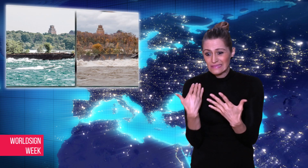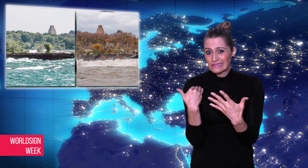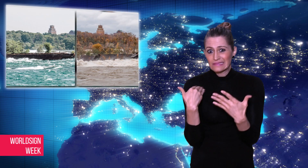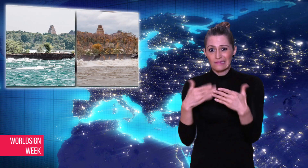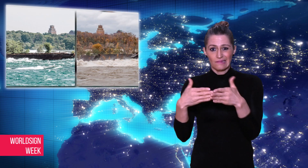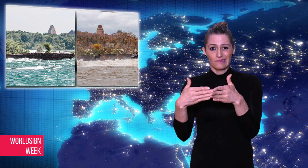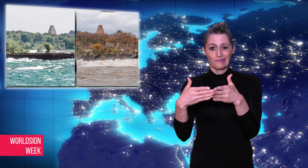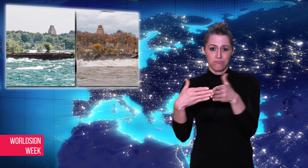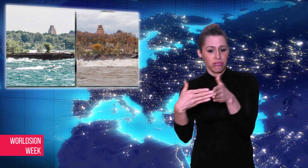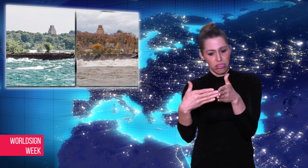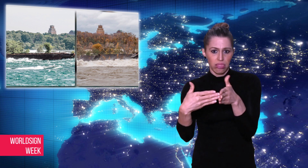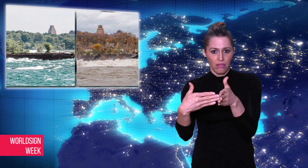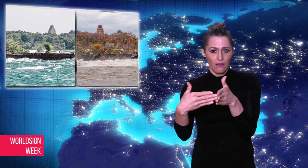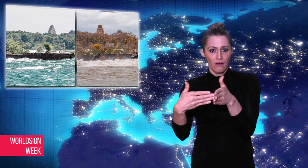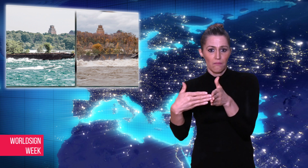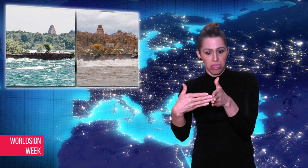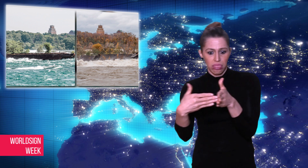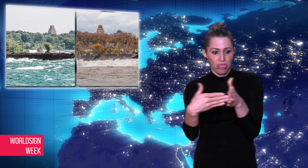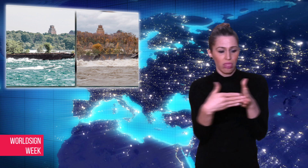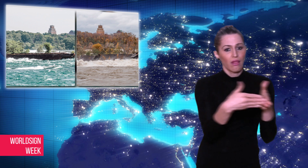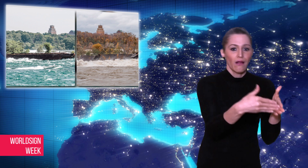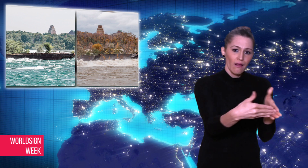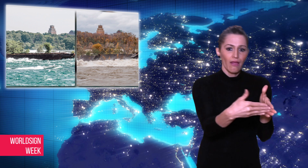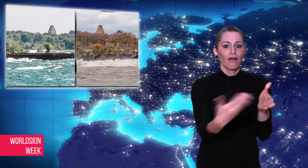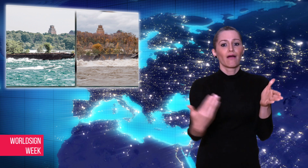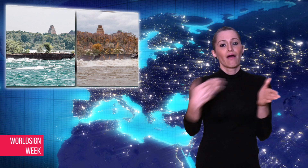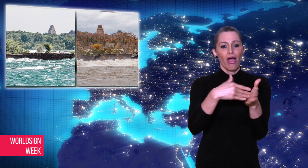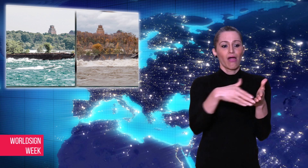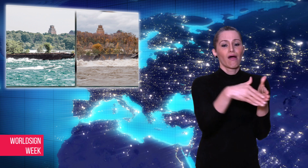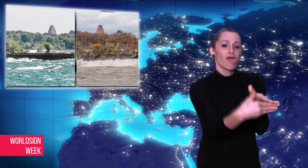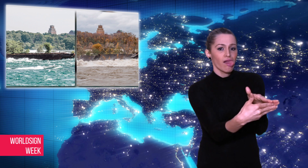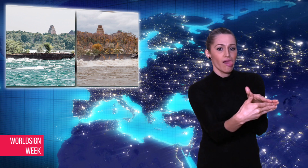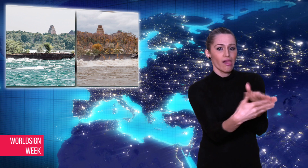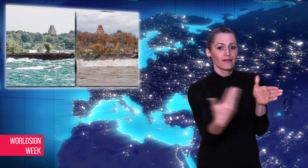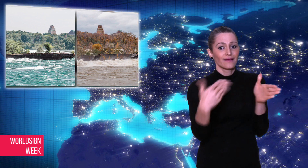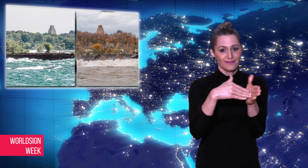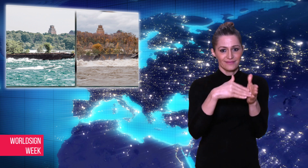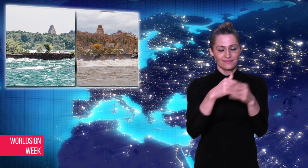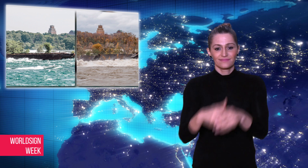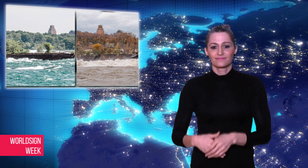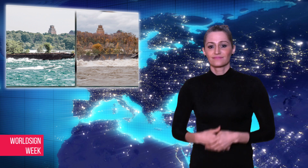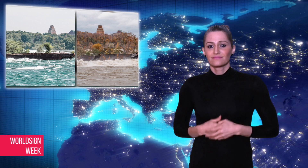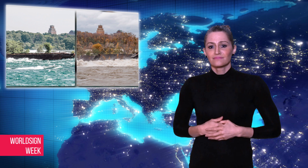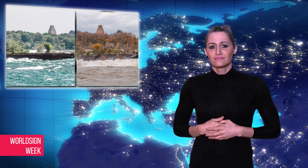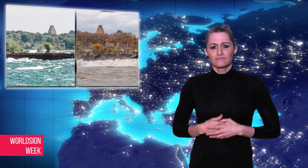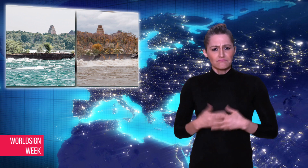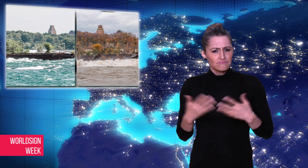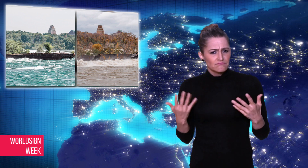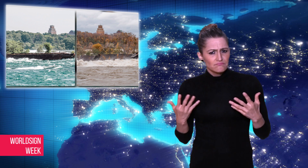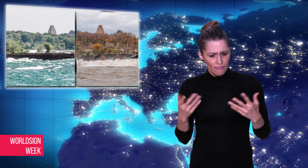stuck again! What caused it to move?